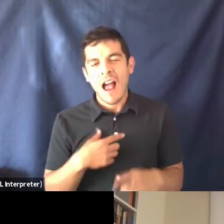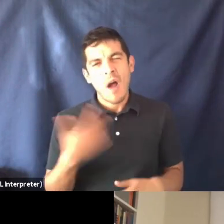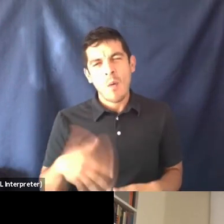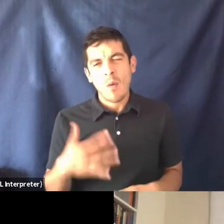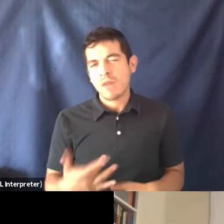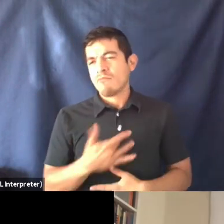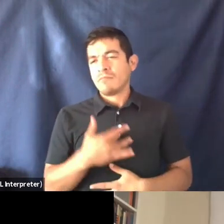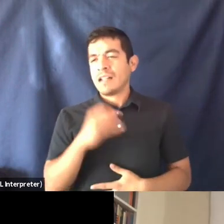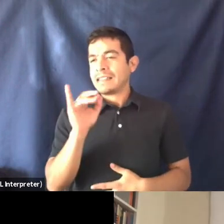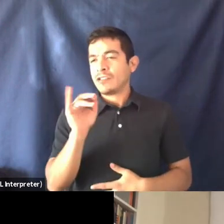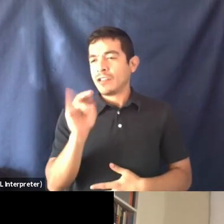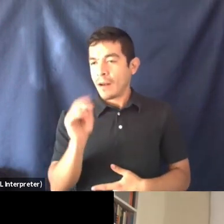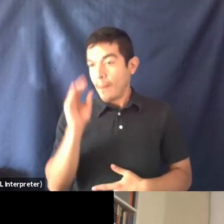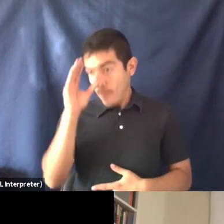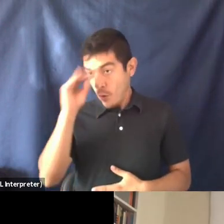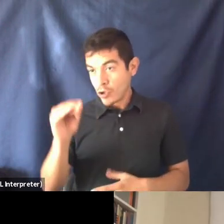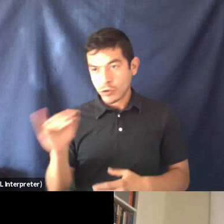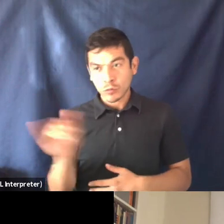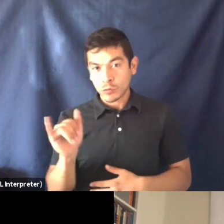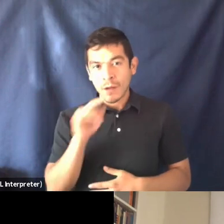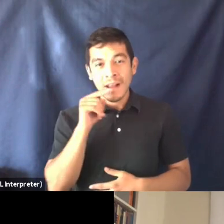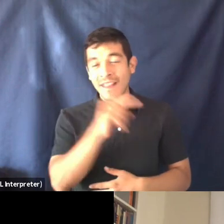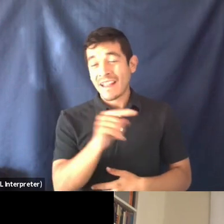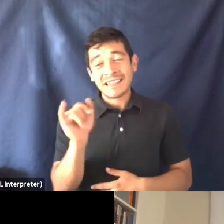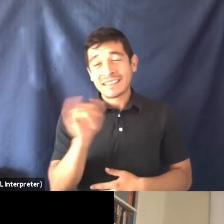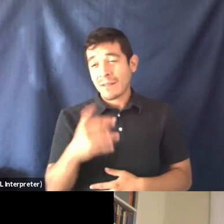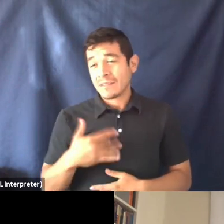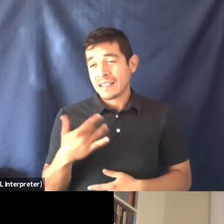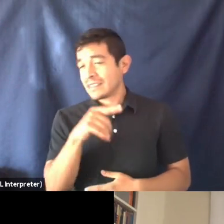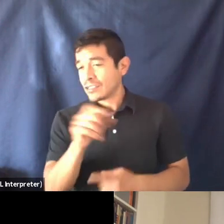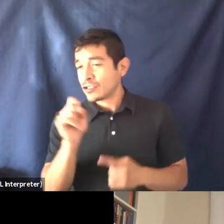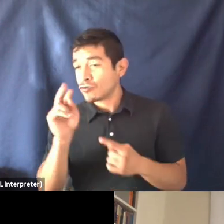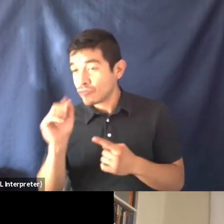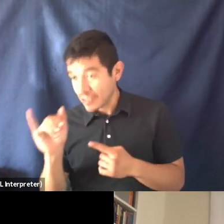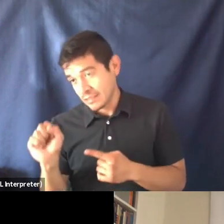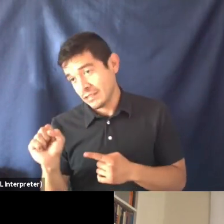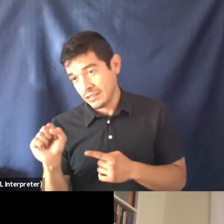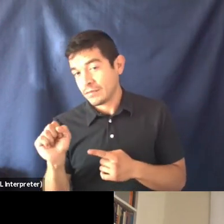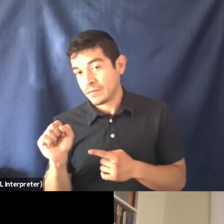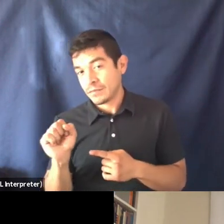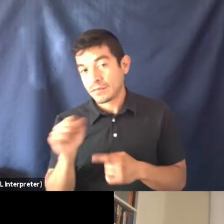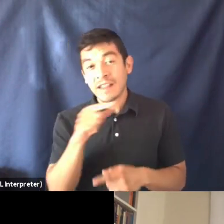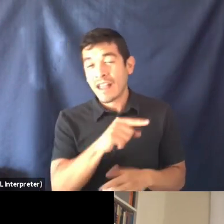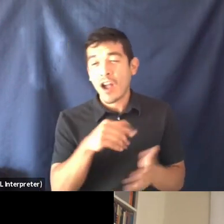because that was in a sense they were strays. And, the fact that they're oftentimes treated worse